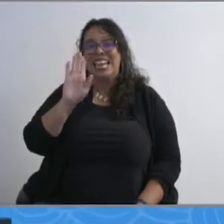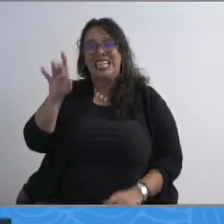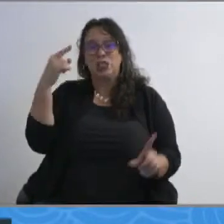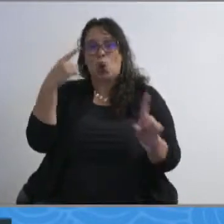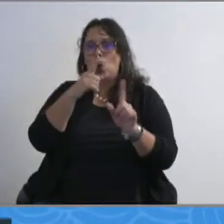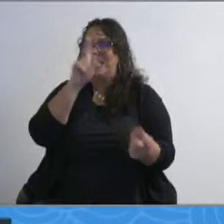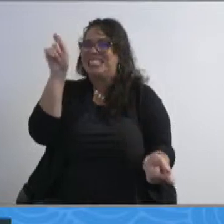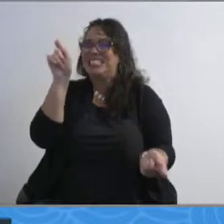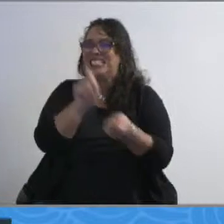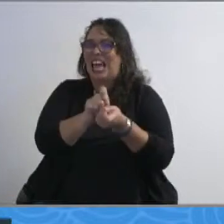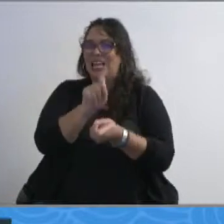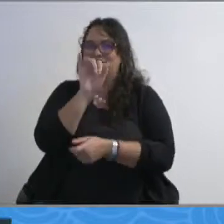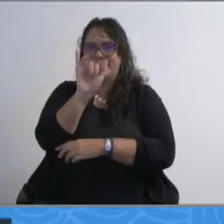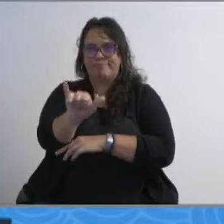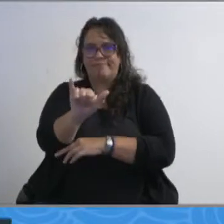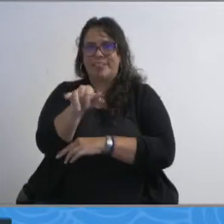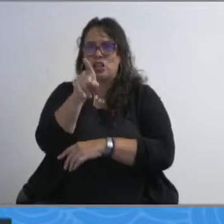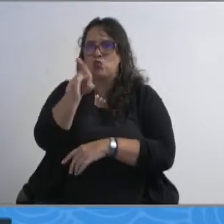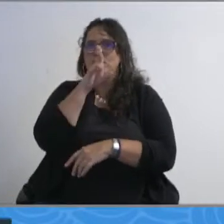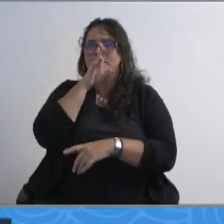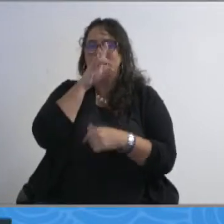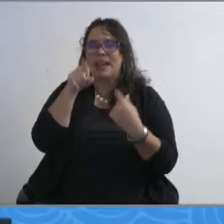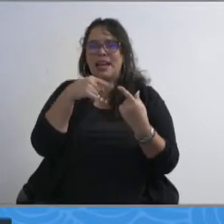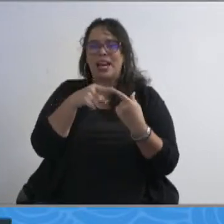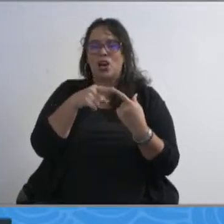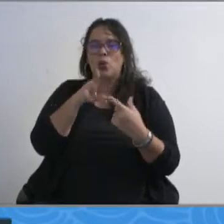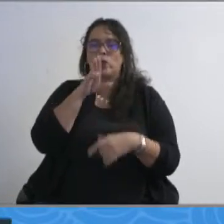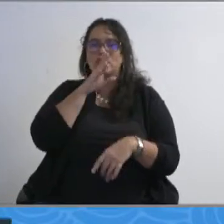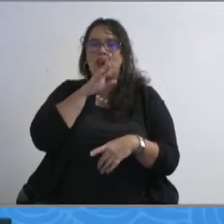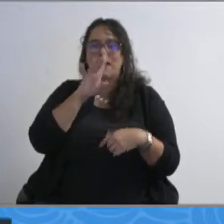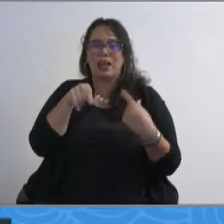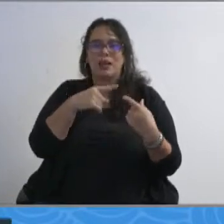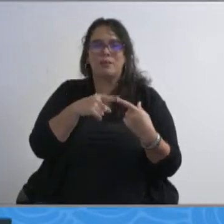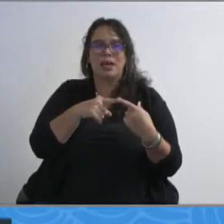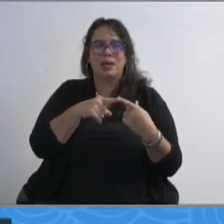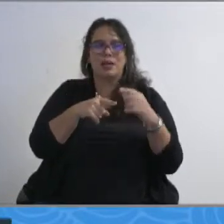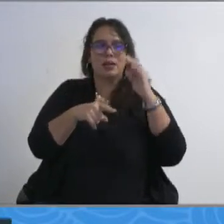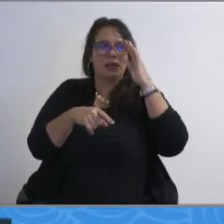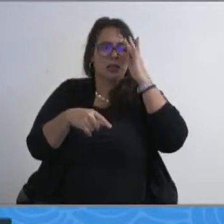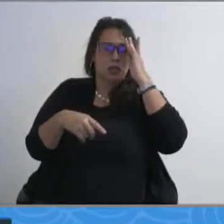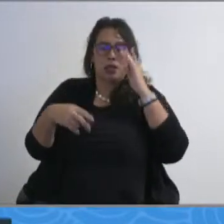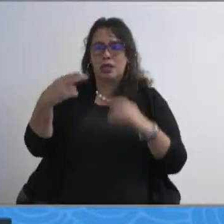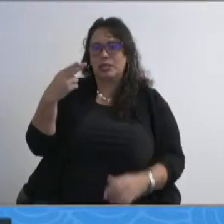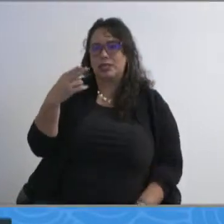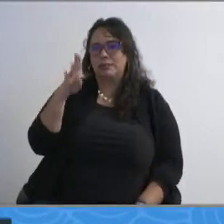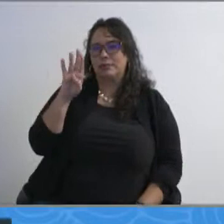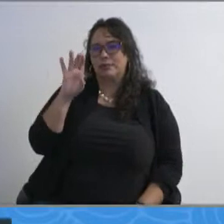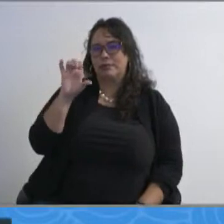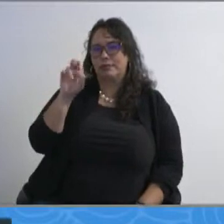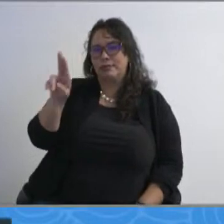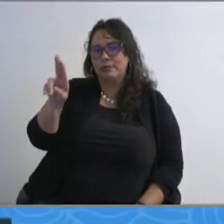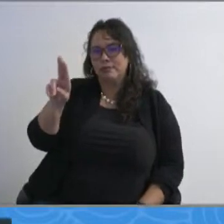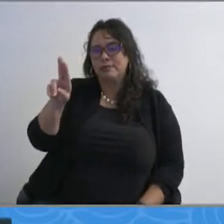We're talking about recruiting at circle of black colleges and universities.